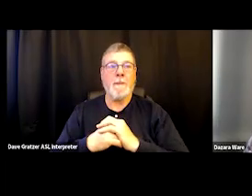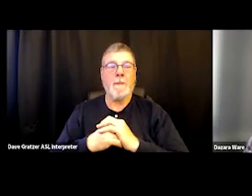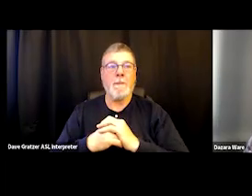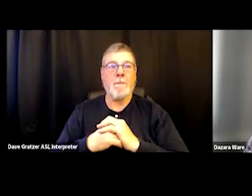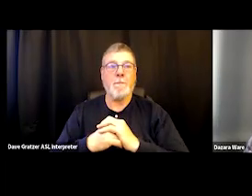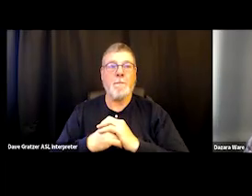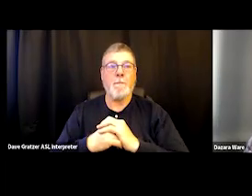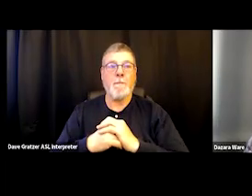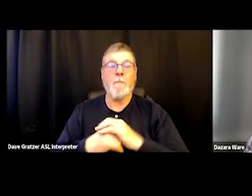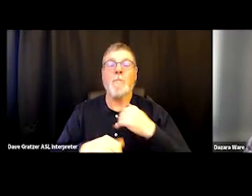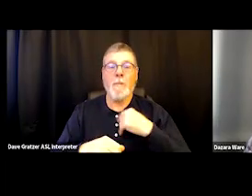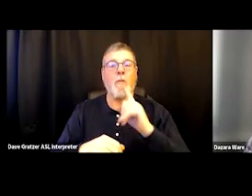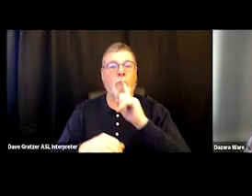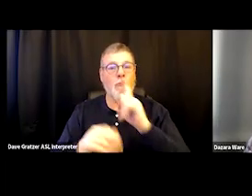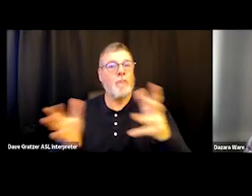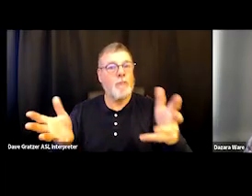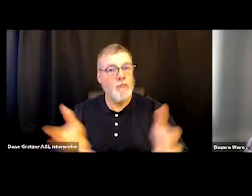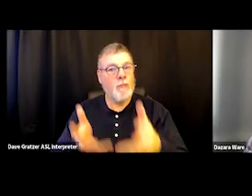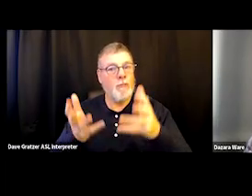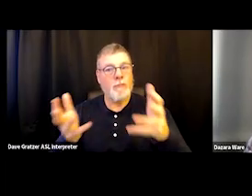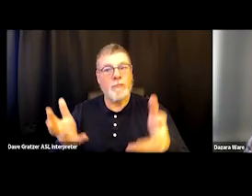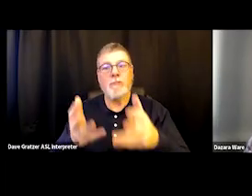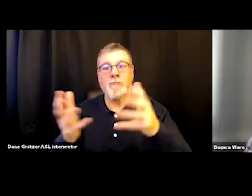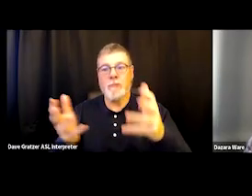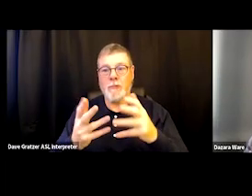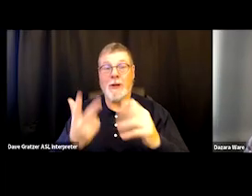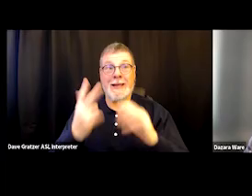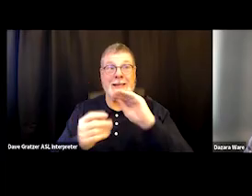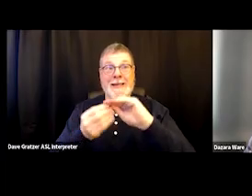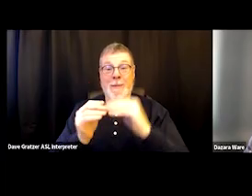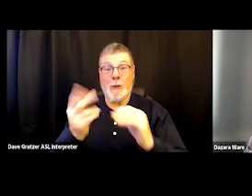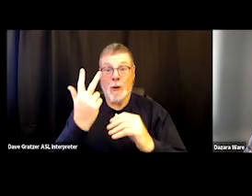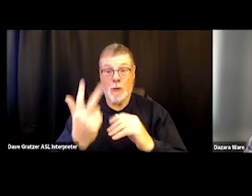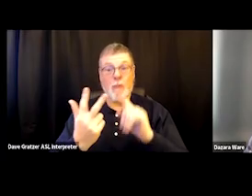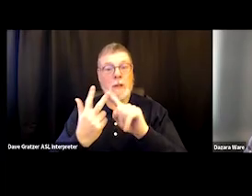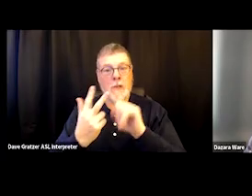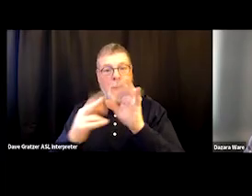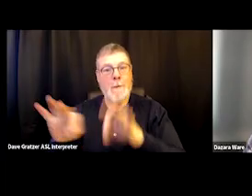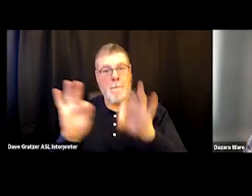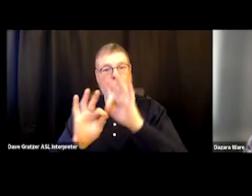So we really encourage that step three is the key to SOAR. The key to SOAR.